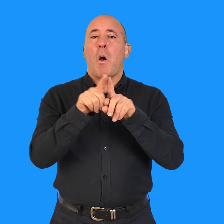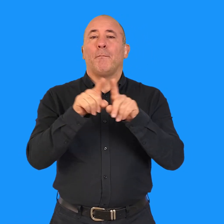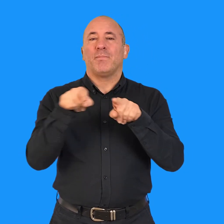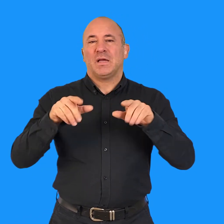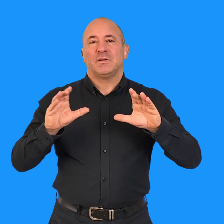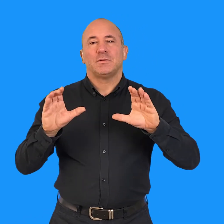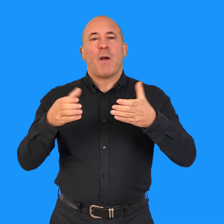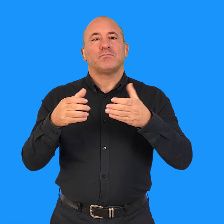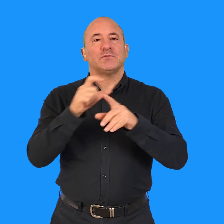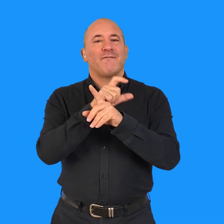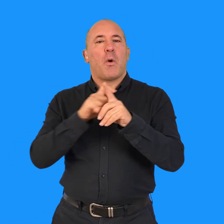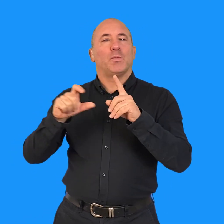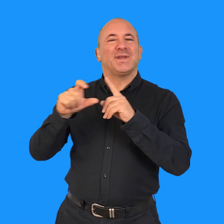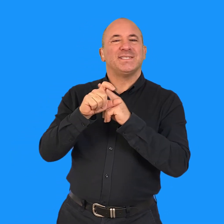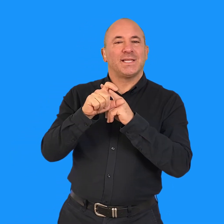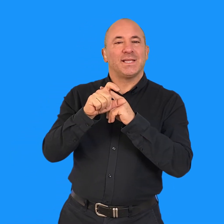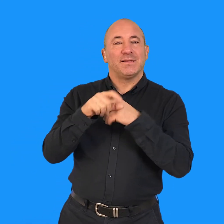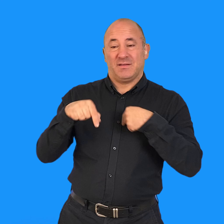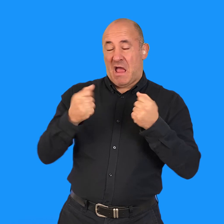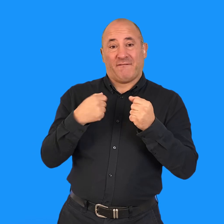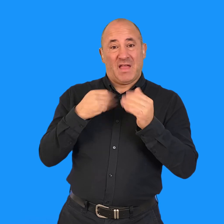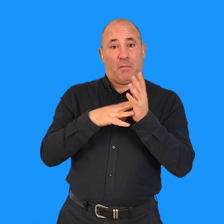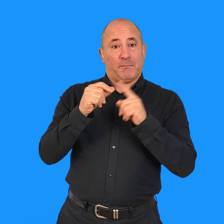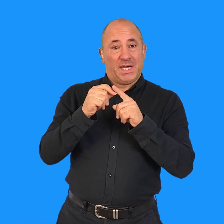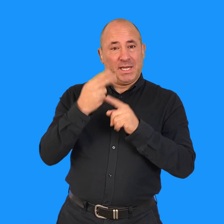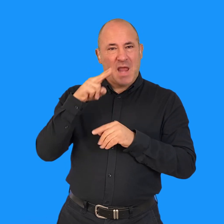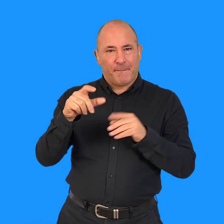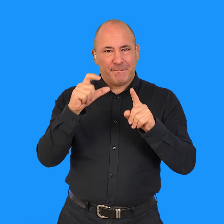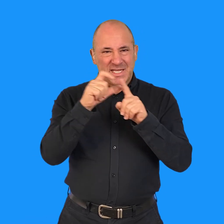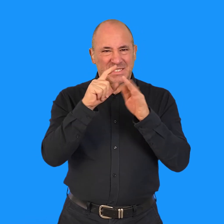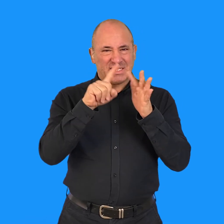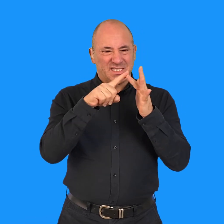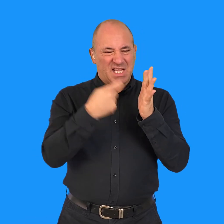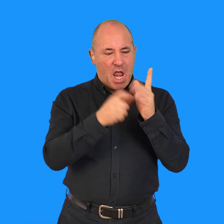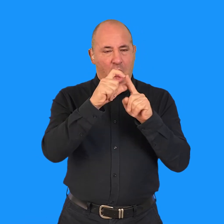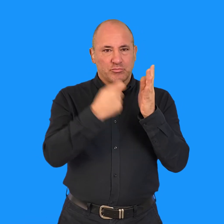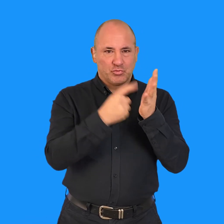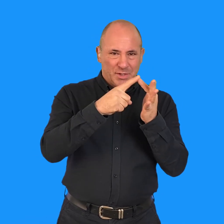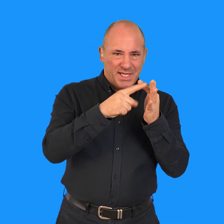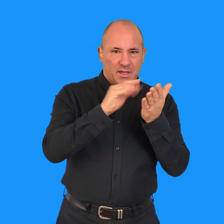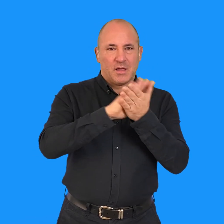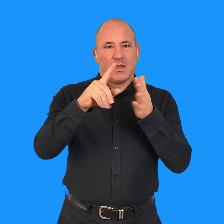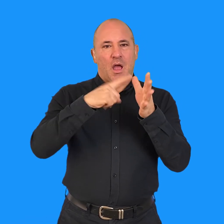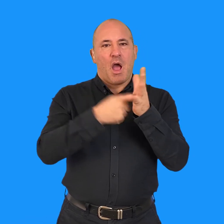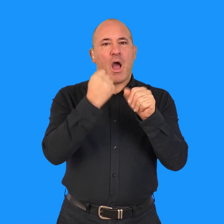And it's the same with the Department of Communities. We actually have a minister here called Deirdre Hargey.